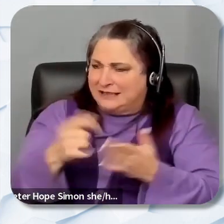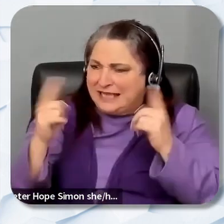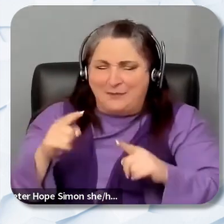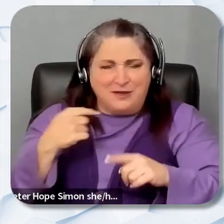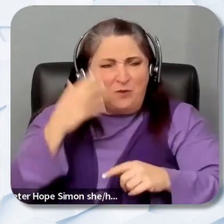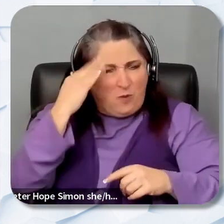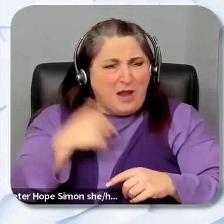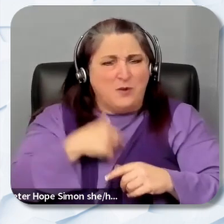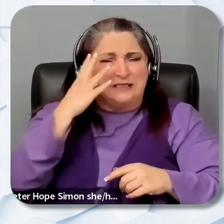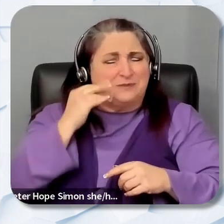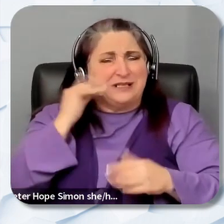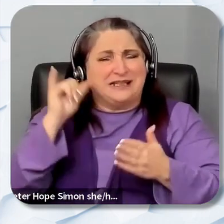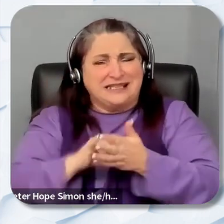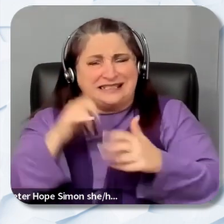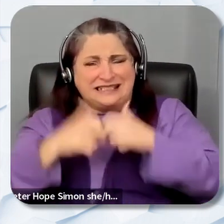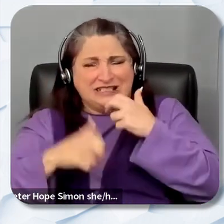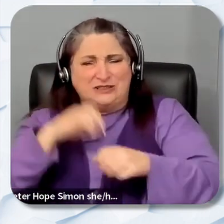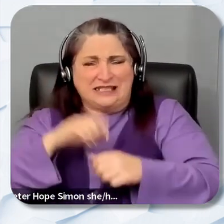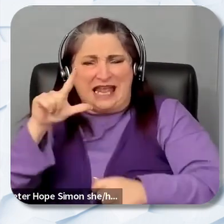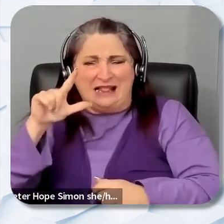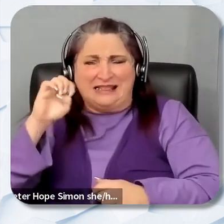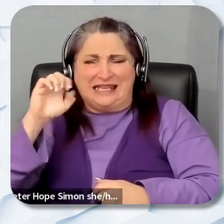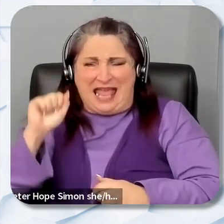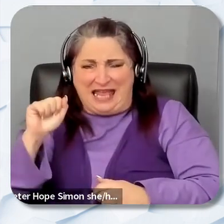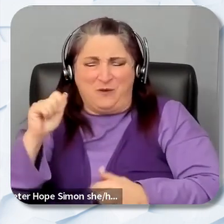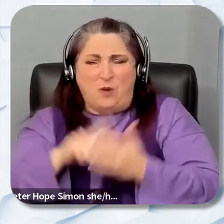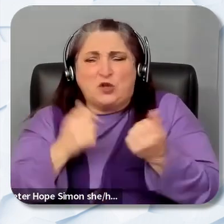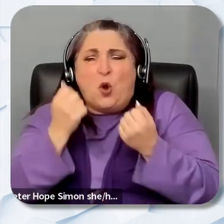these issues in the LEA? What is the cause of them?" And then we will want to develop